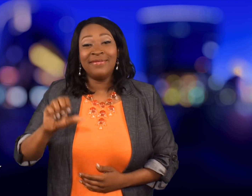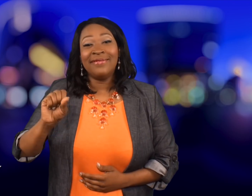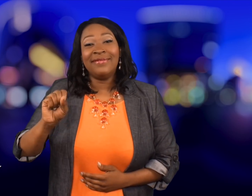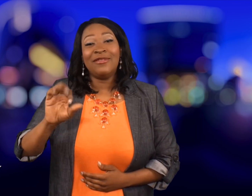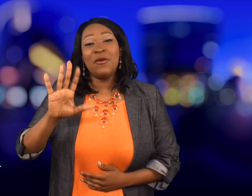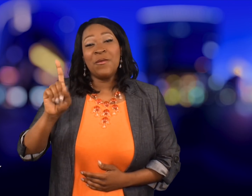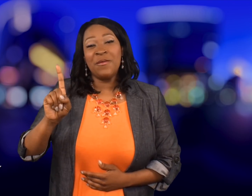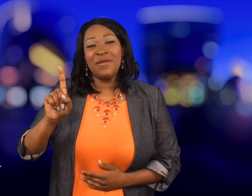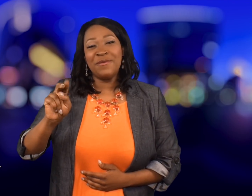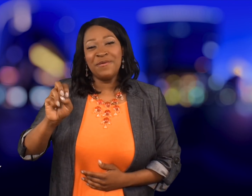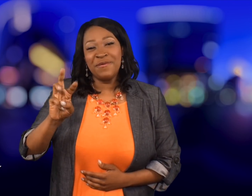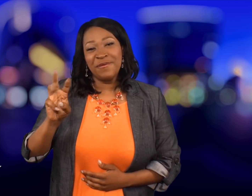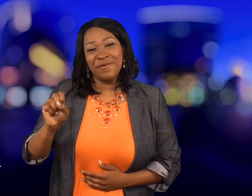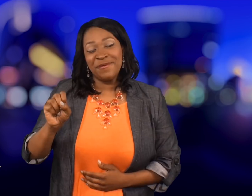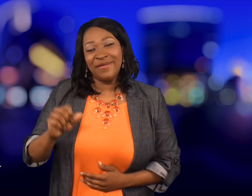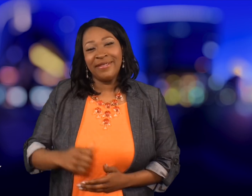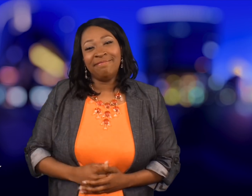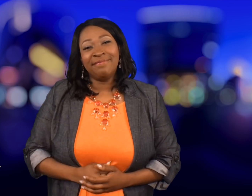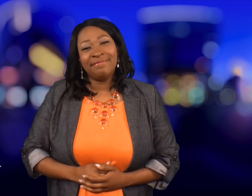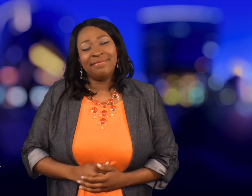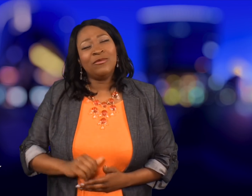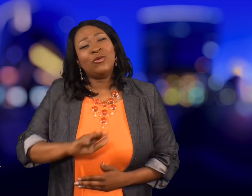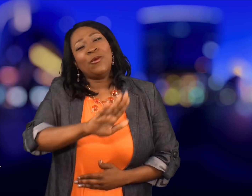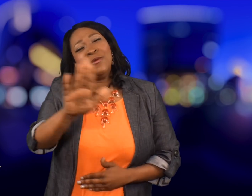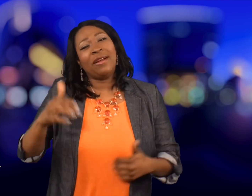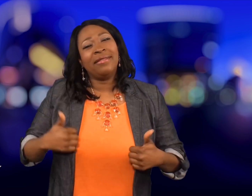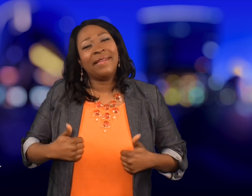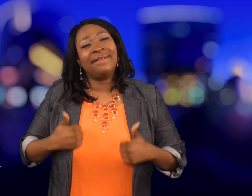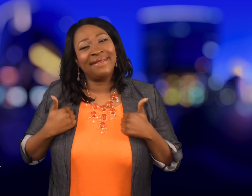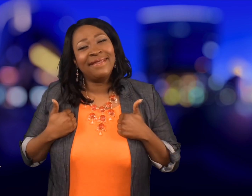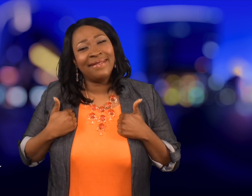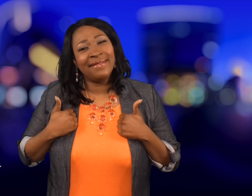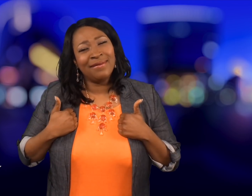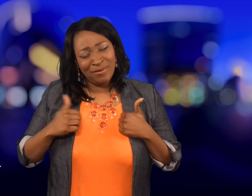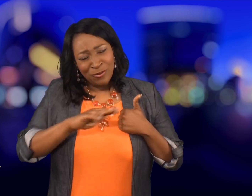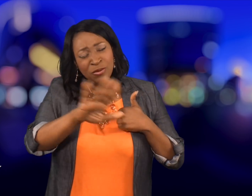Sign1News. Your life.